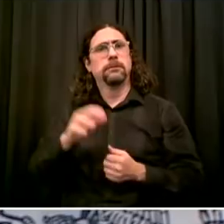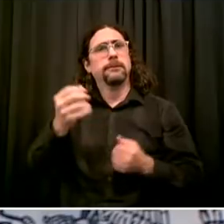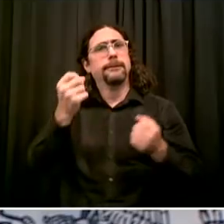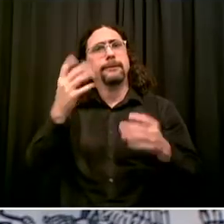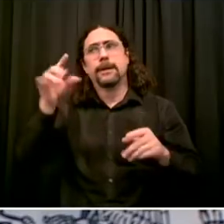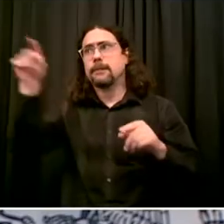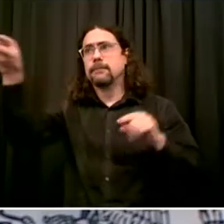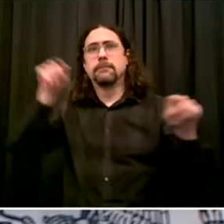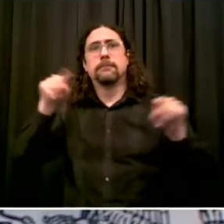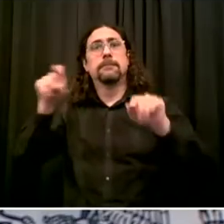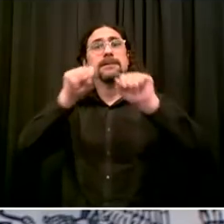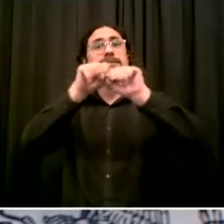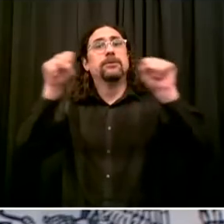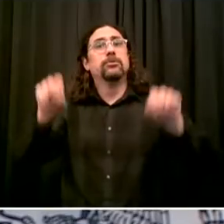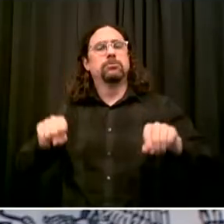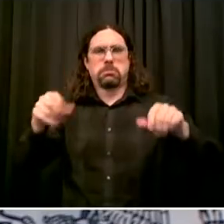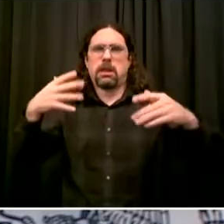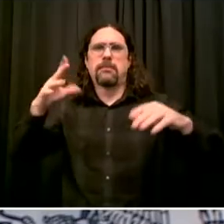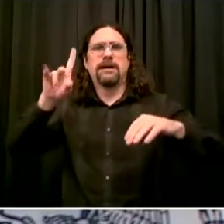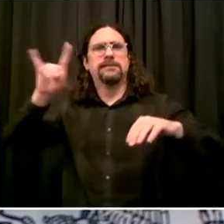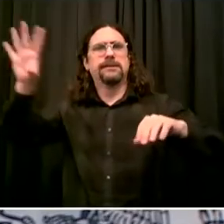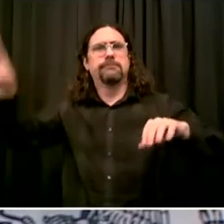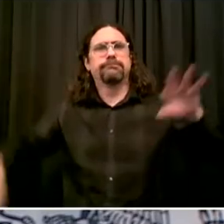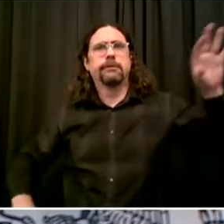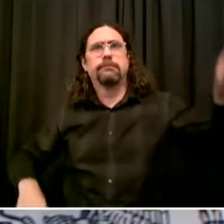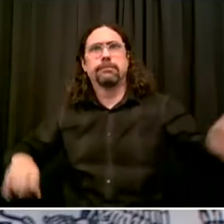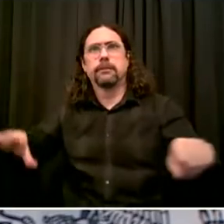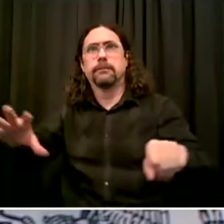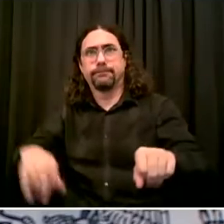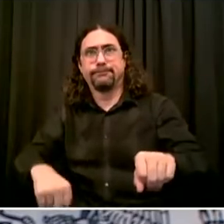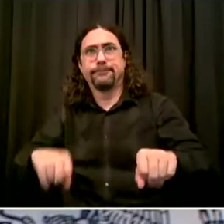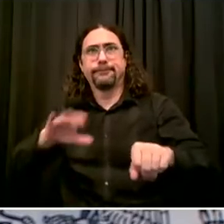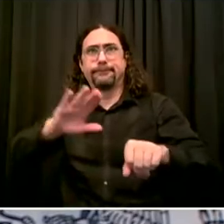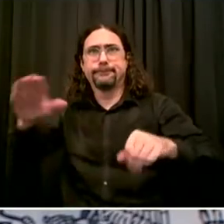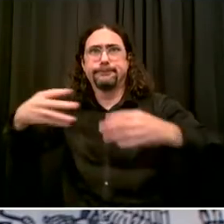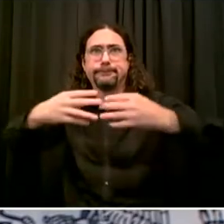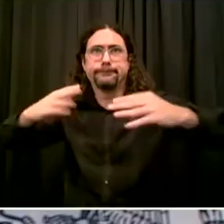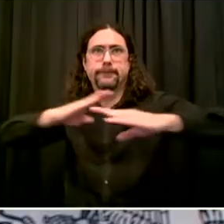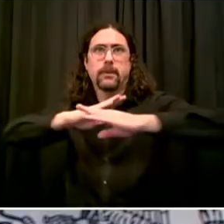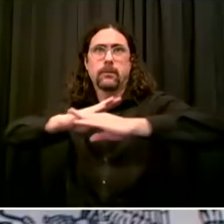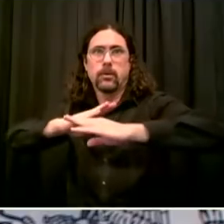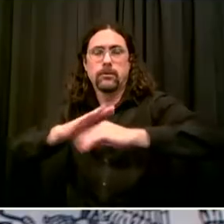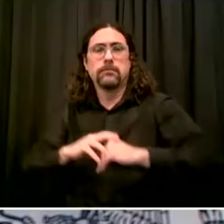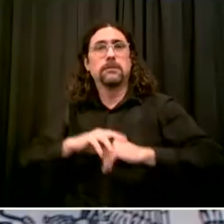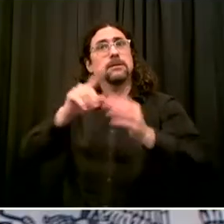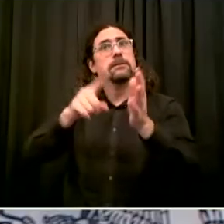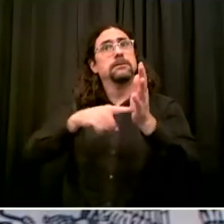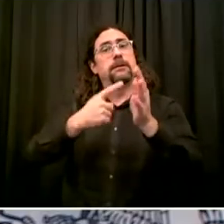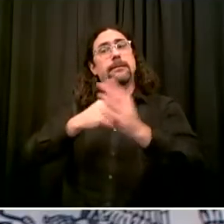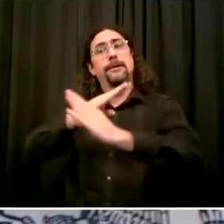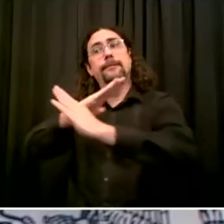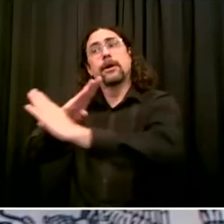OVER THE CITY. AROUND GRACIE